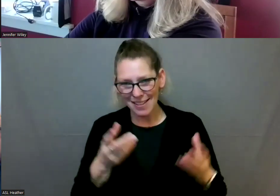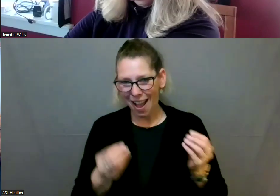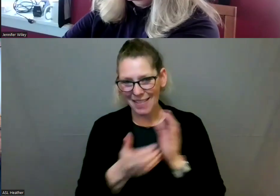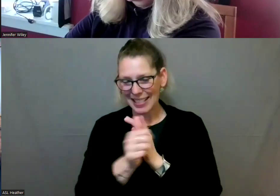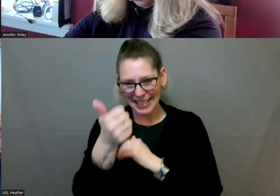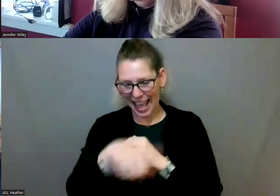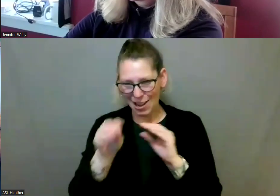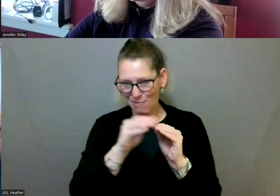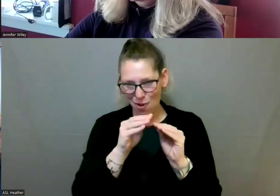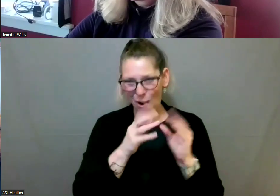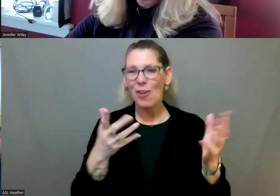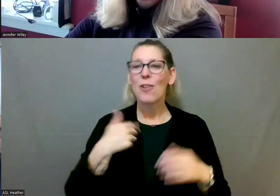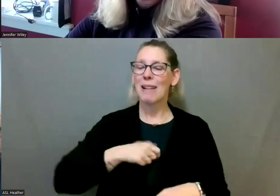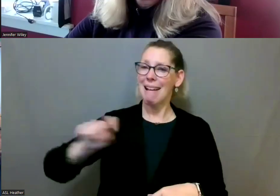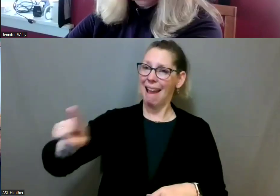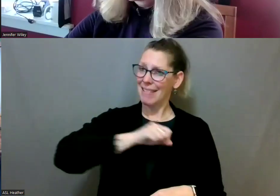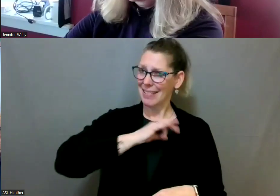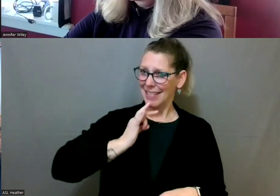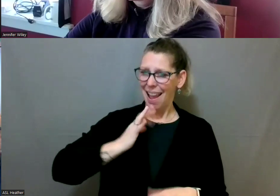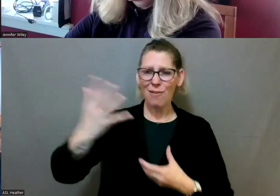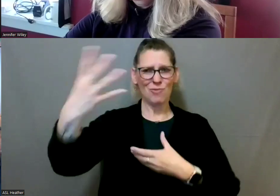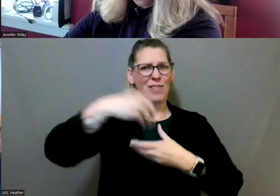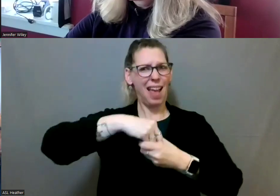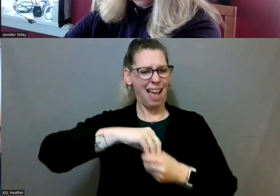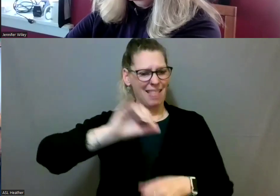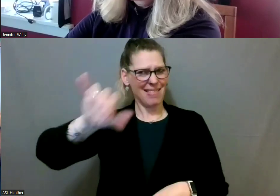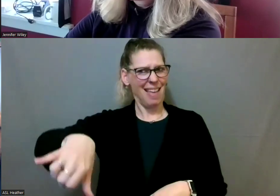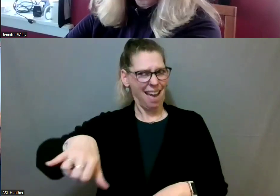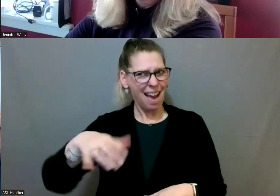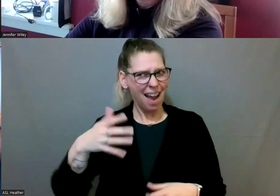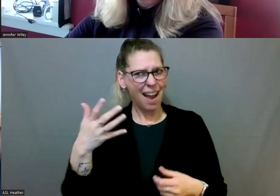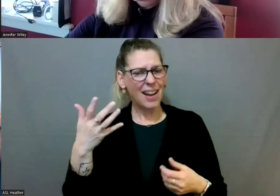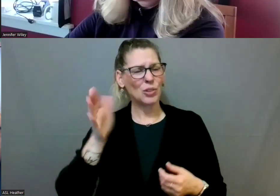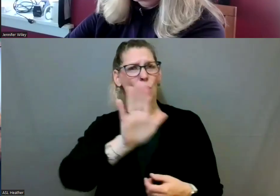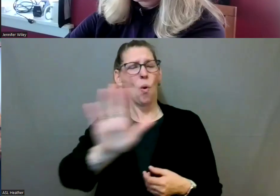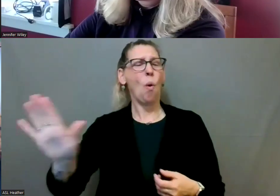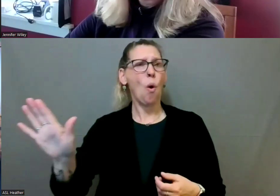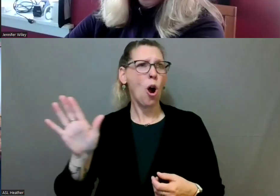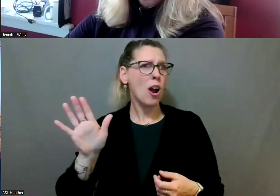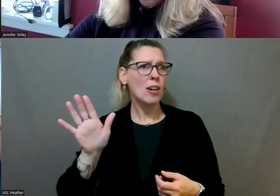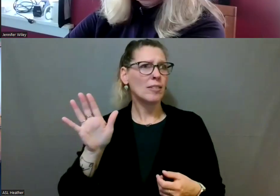our staff to hey integrate this integrate this into your um your lessons do it